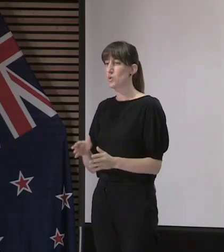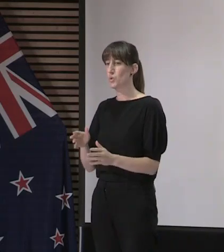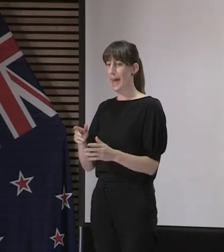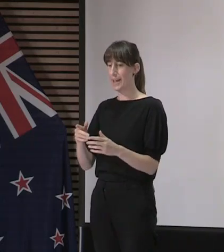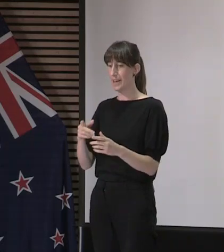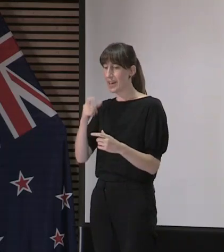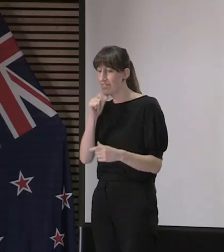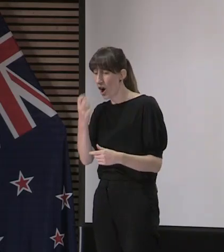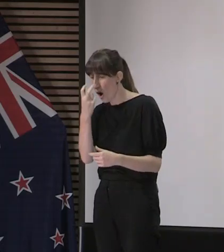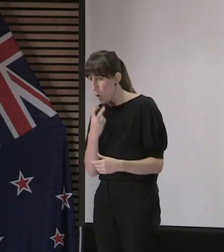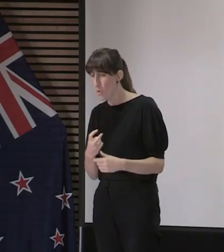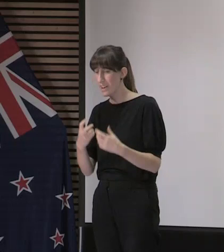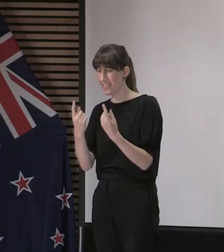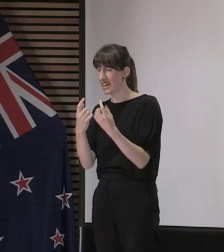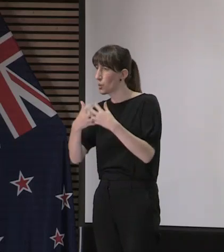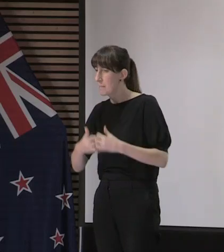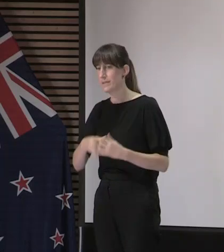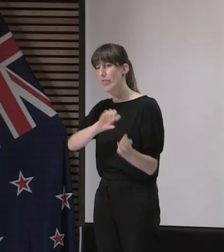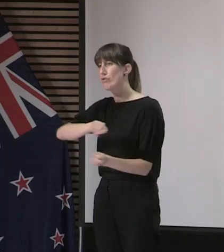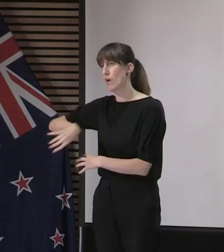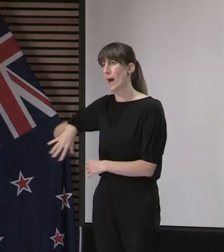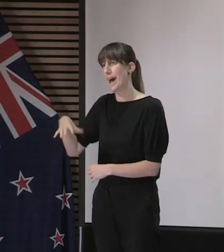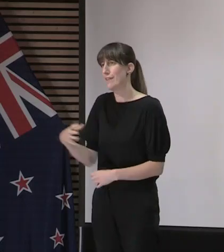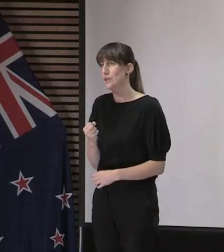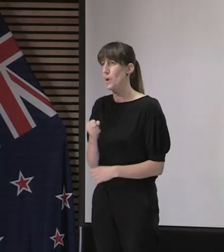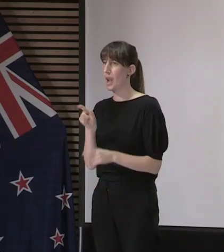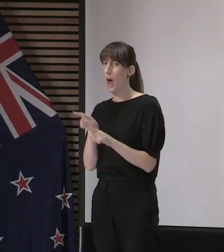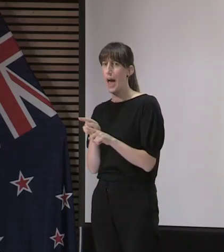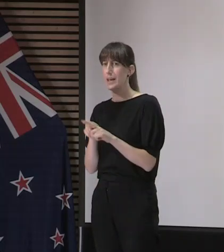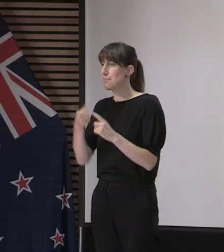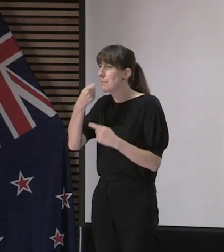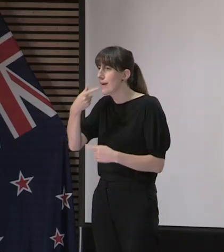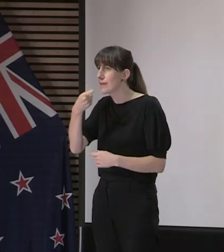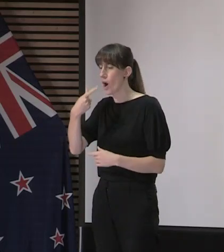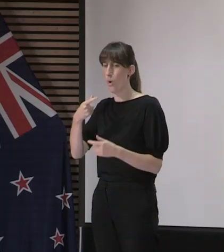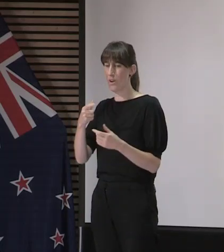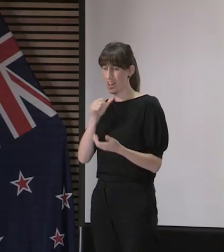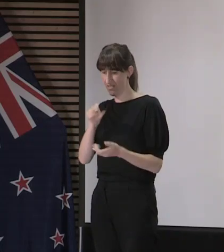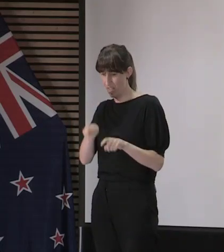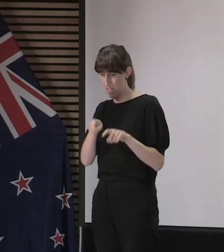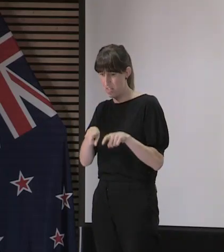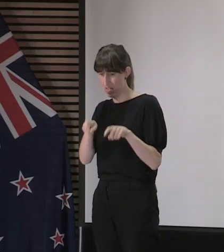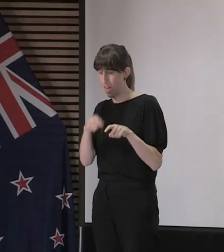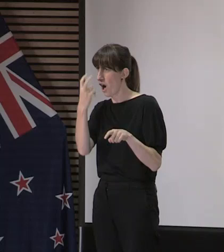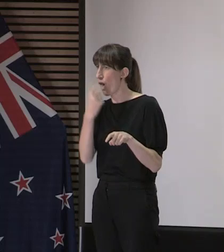pandemic supplies, including the supplies we have of Tamiflu, which are rotated